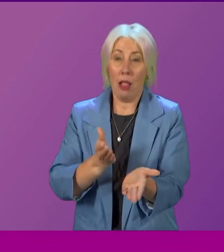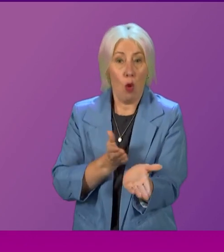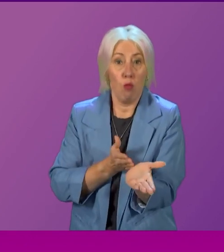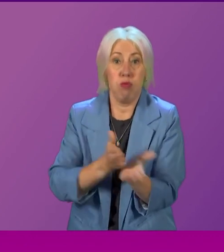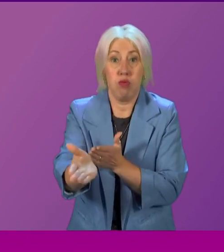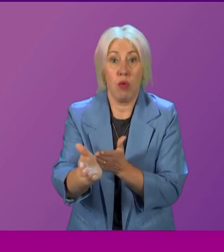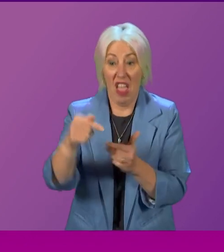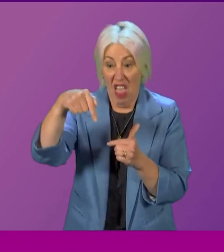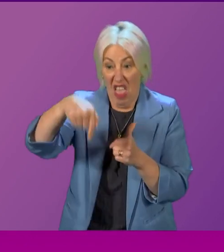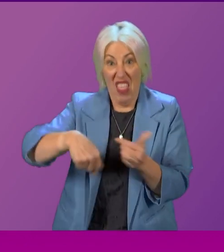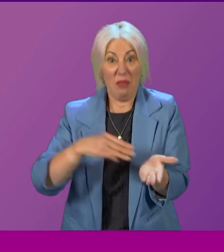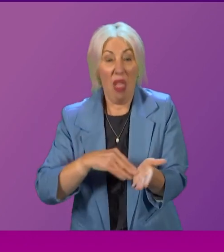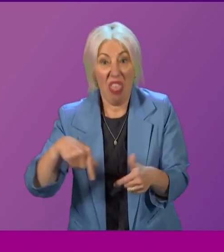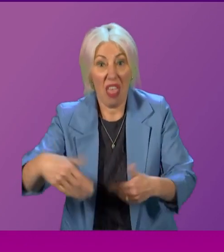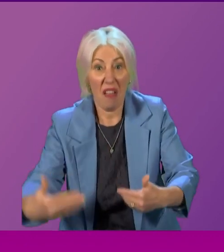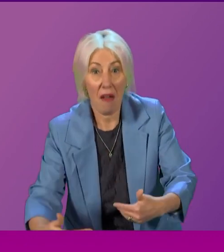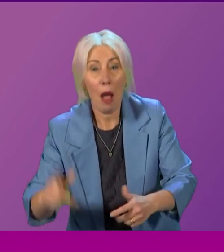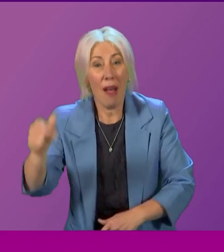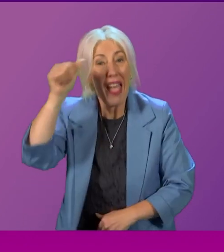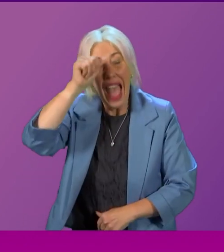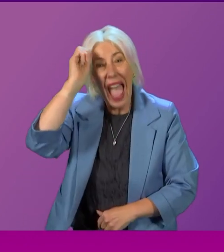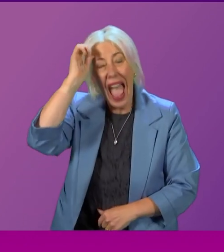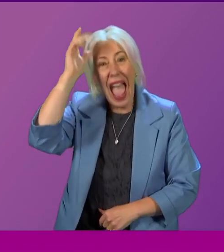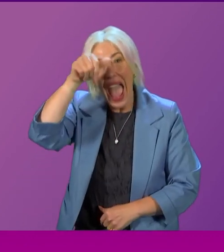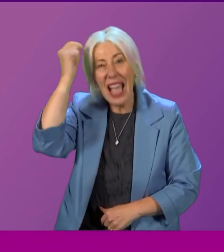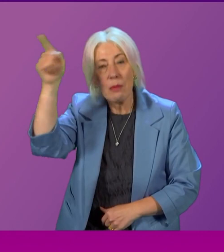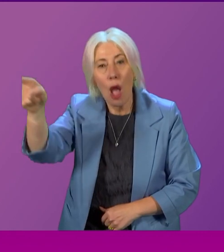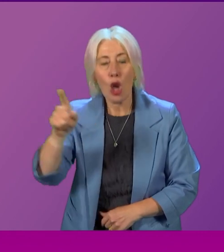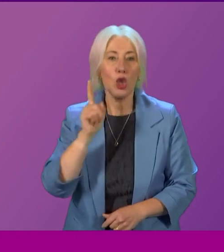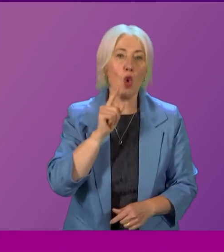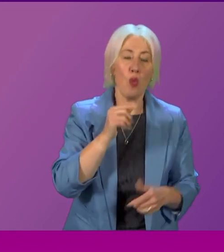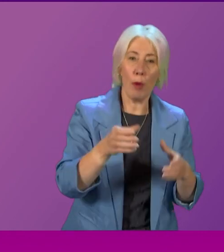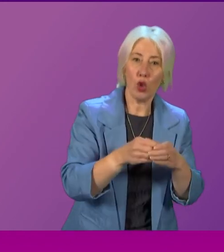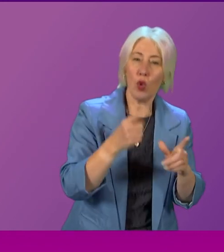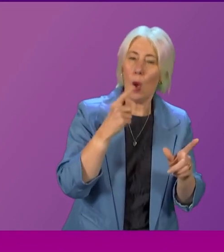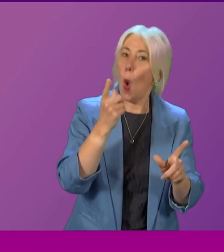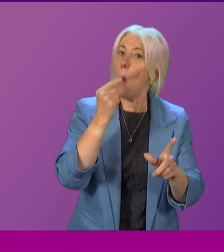this month, which the experts and women’s groups say could have potentially damaging